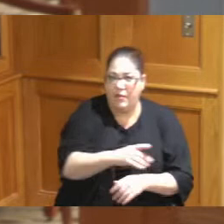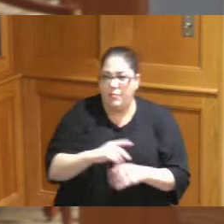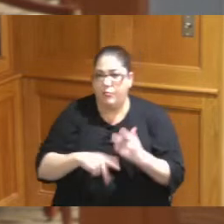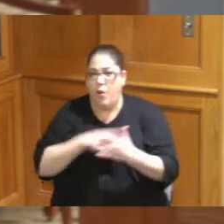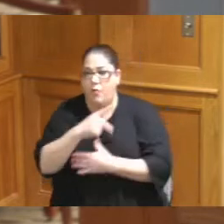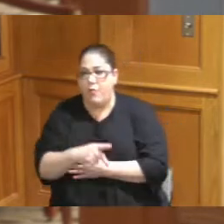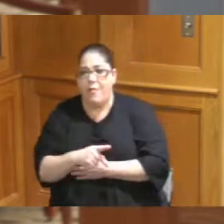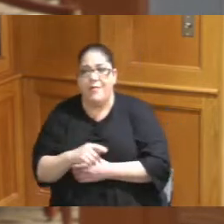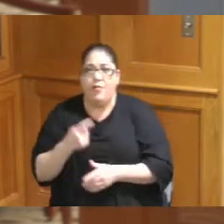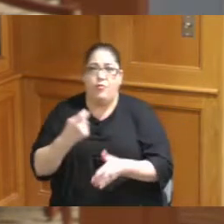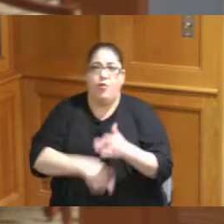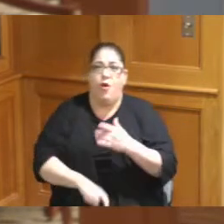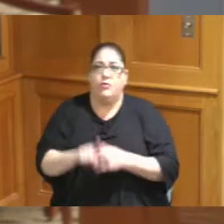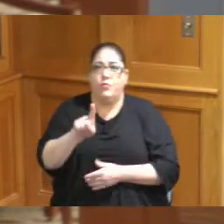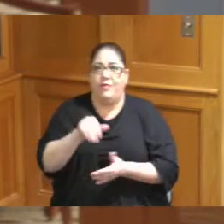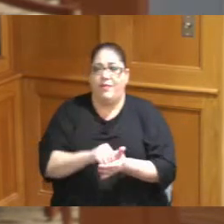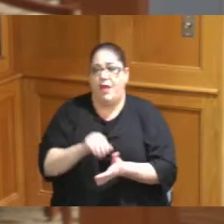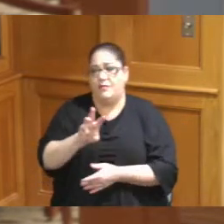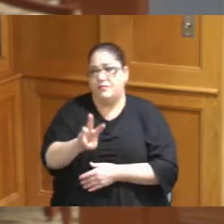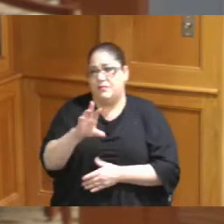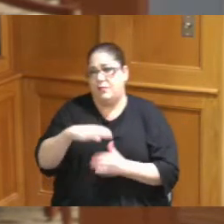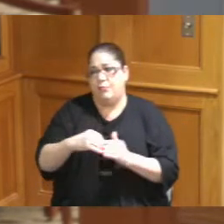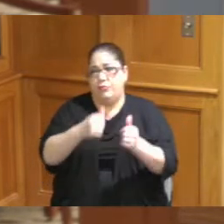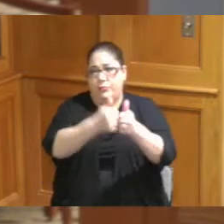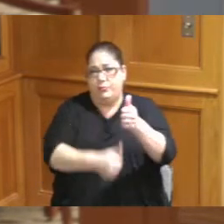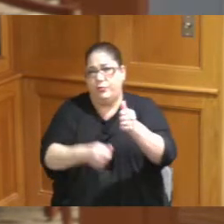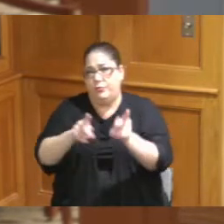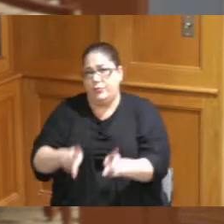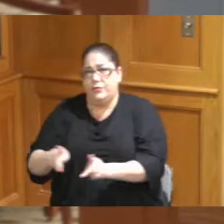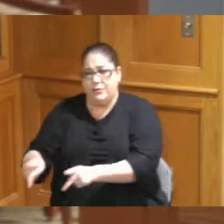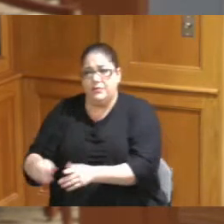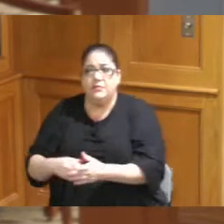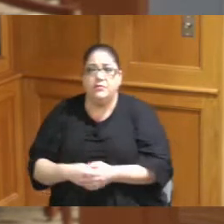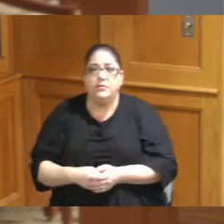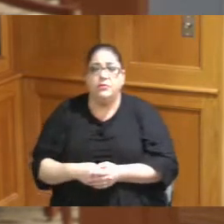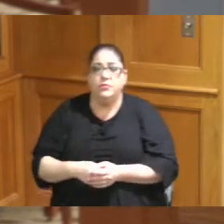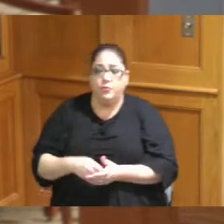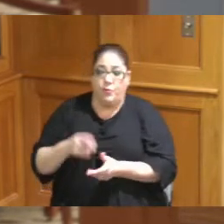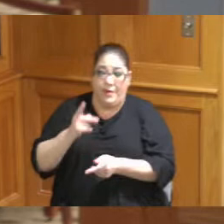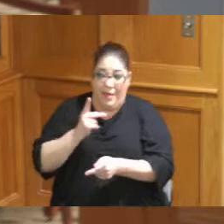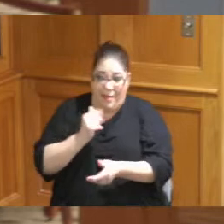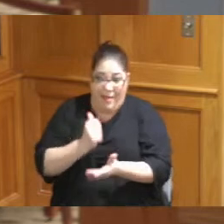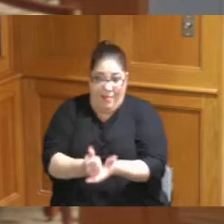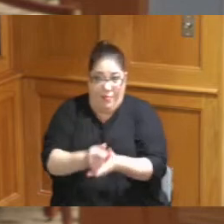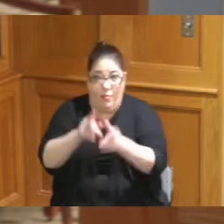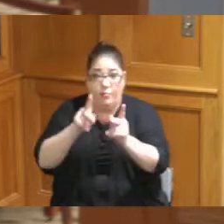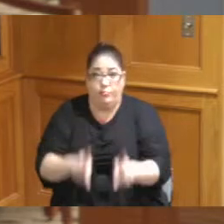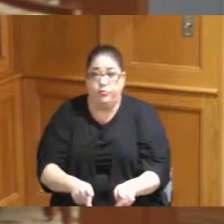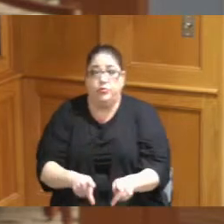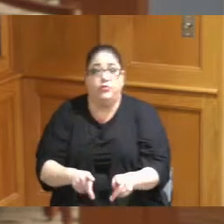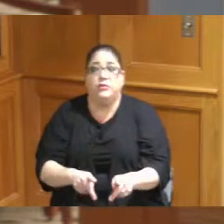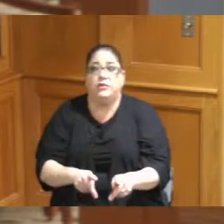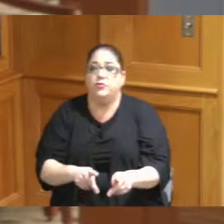about sixteen hundred dollars per person to keep somebody from ever landing on the street or in